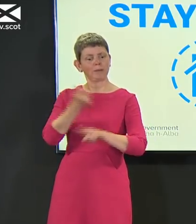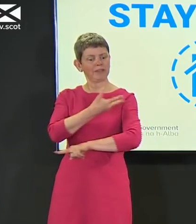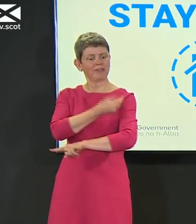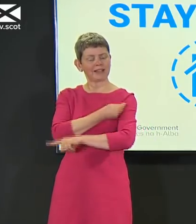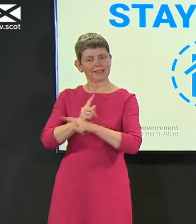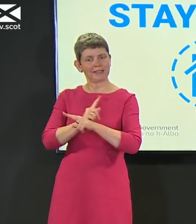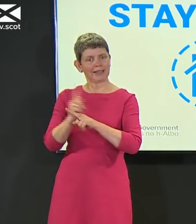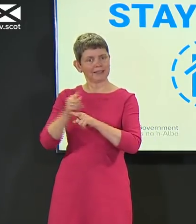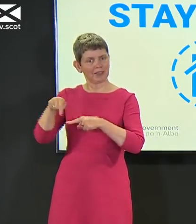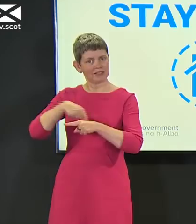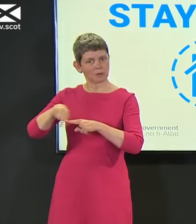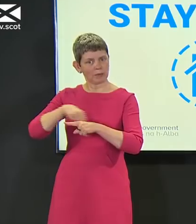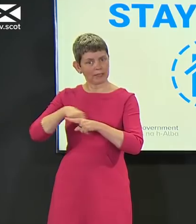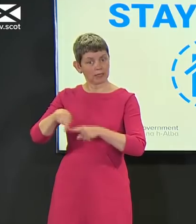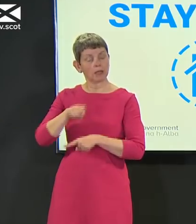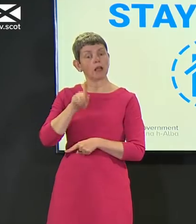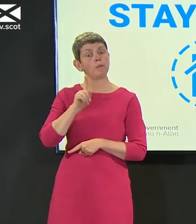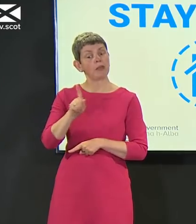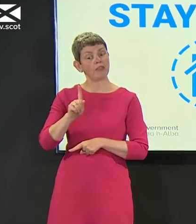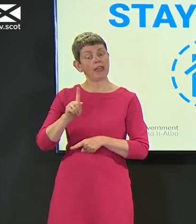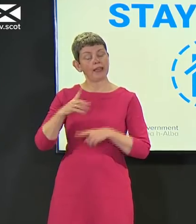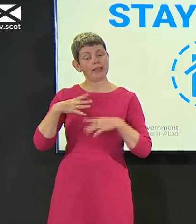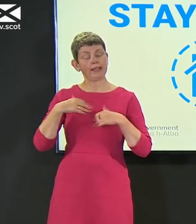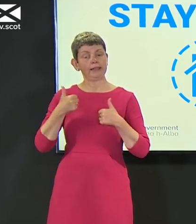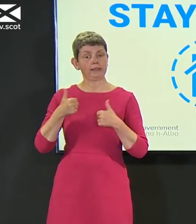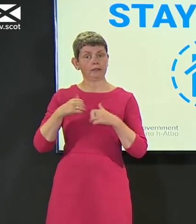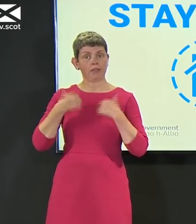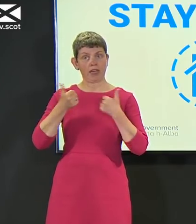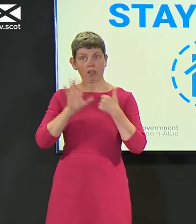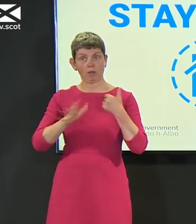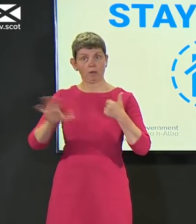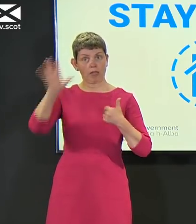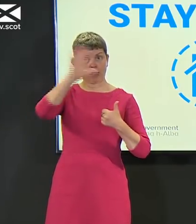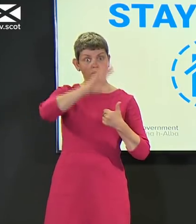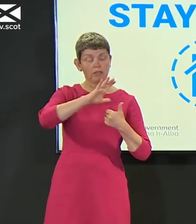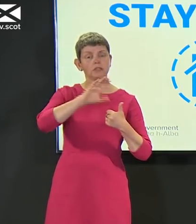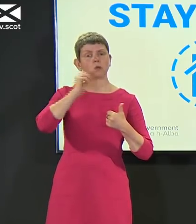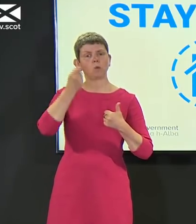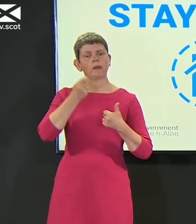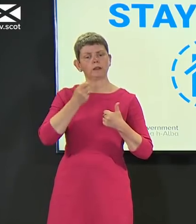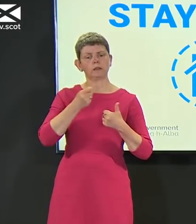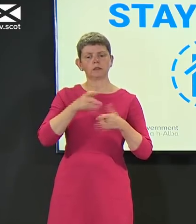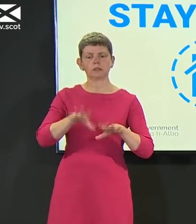will start to issue appointments for the next age cohort uh shortly after that so people in that 45